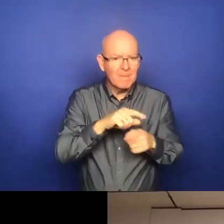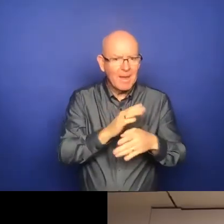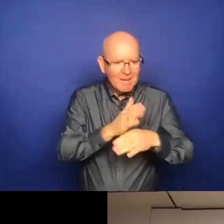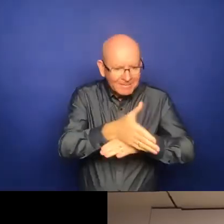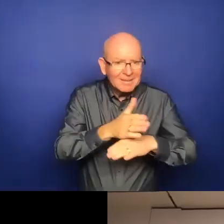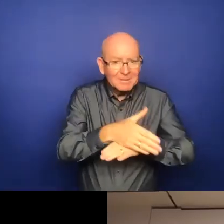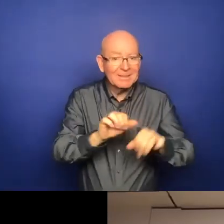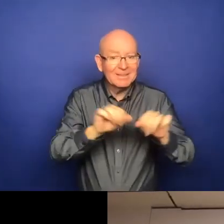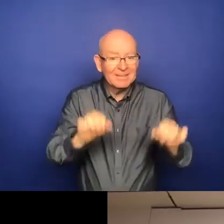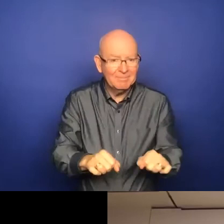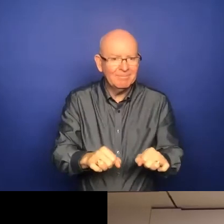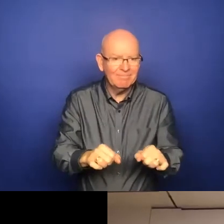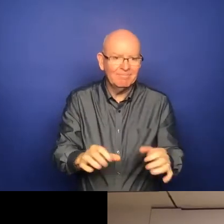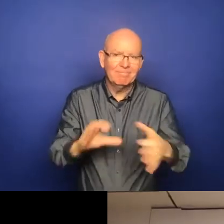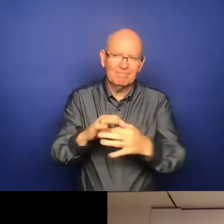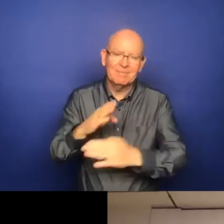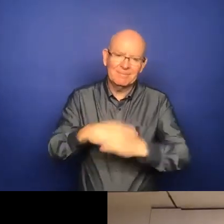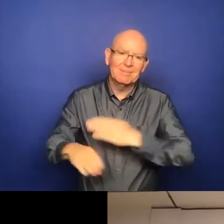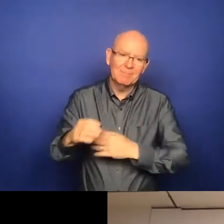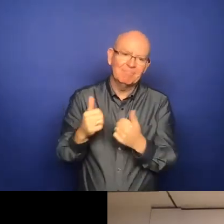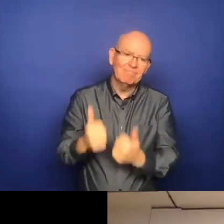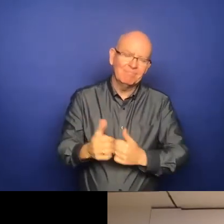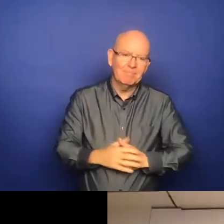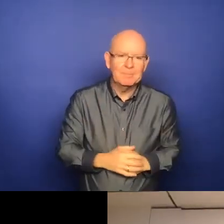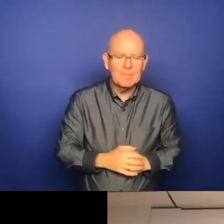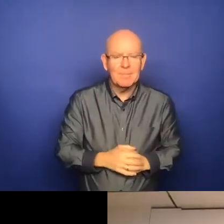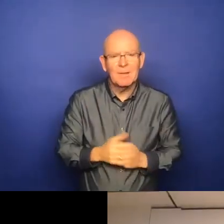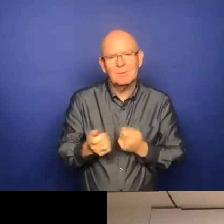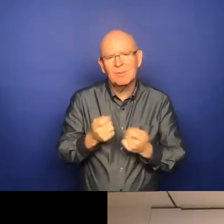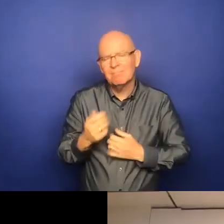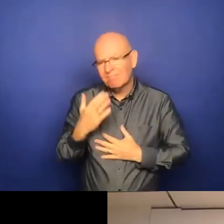participation as a big key of your presentation